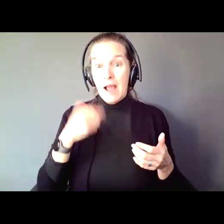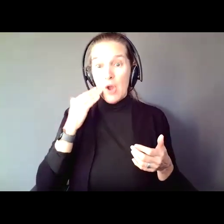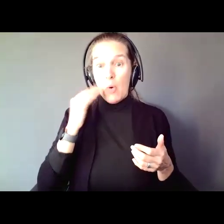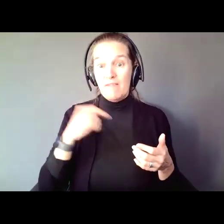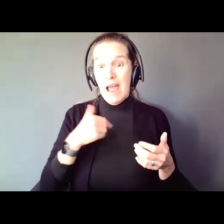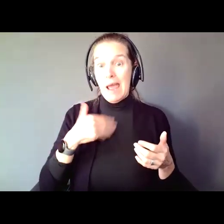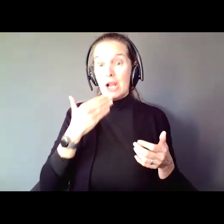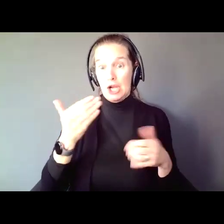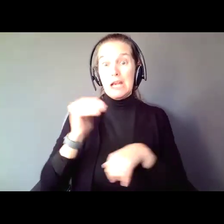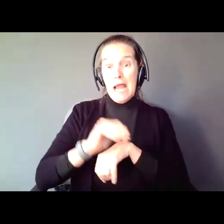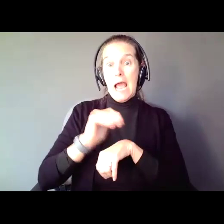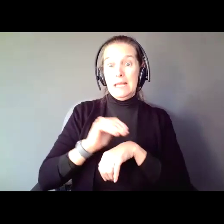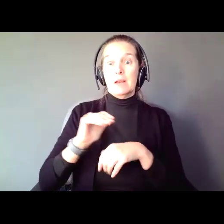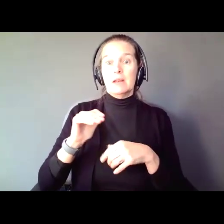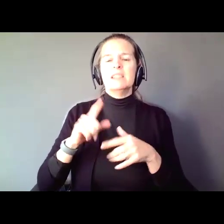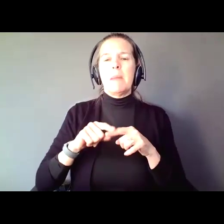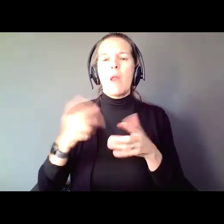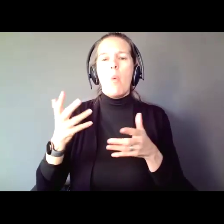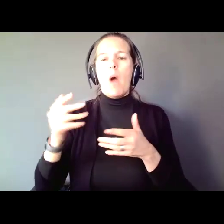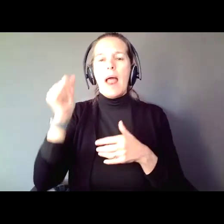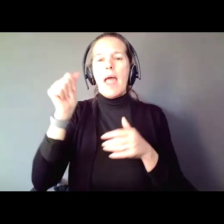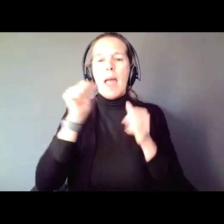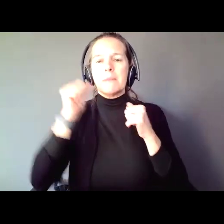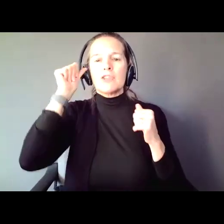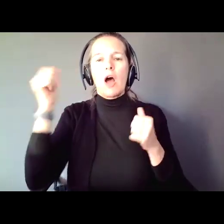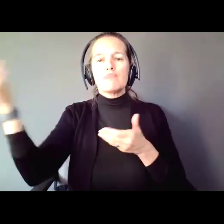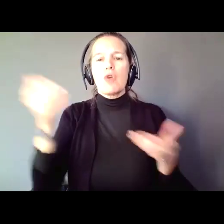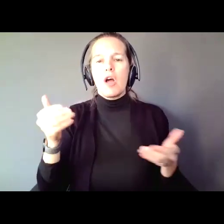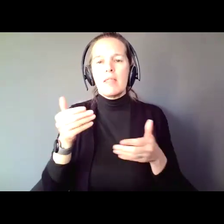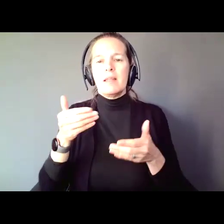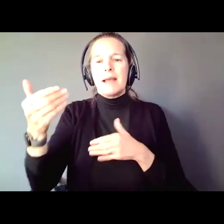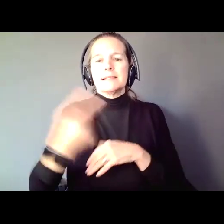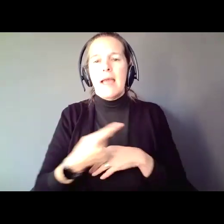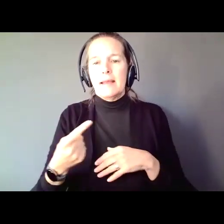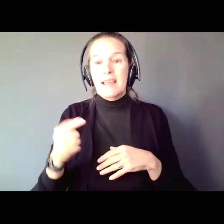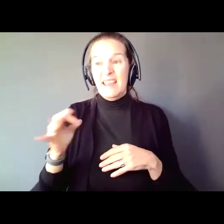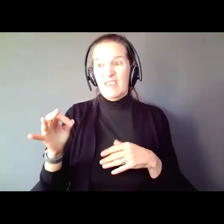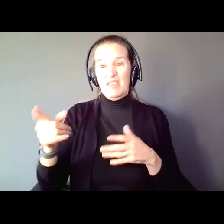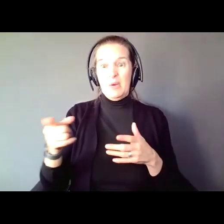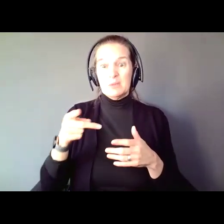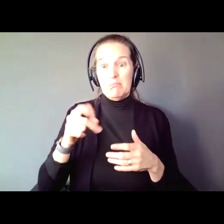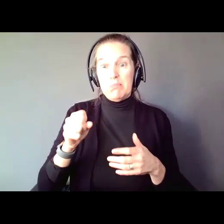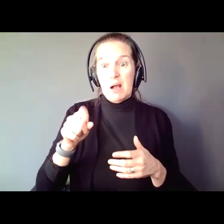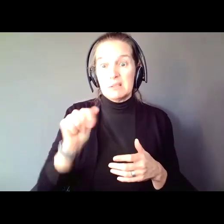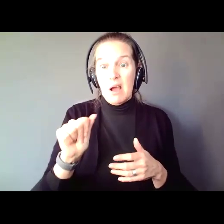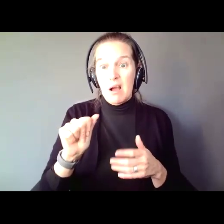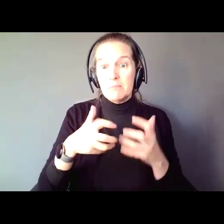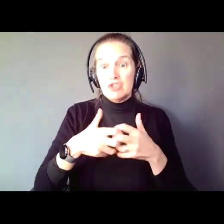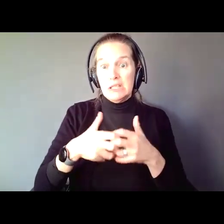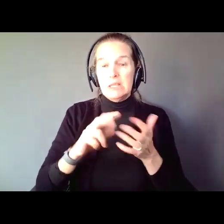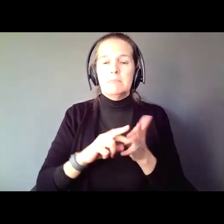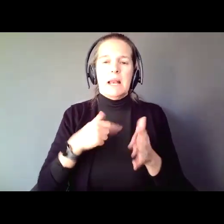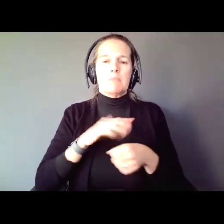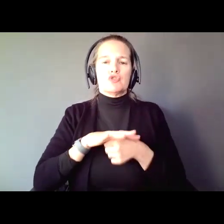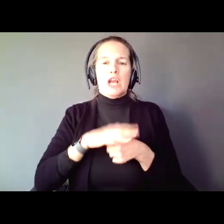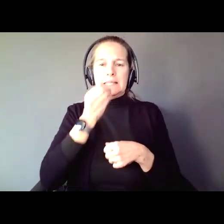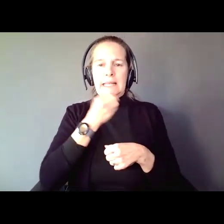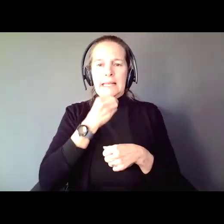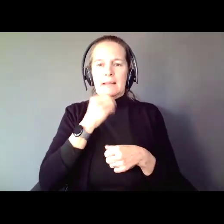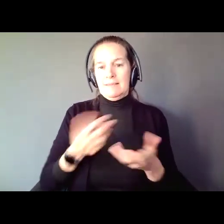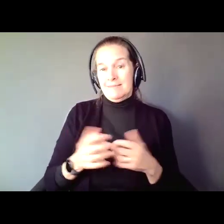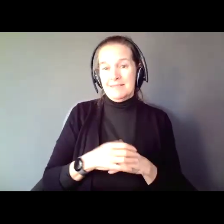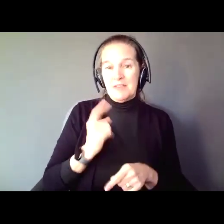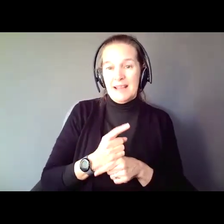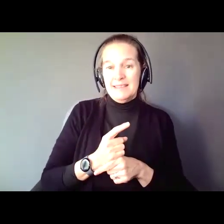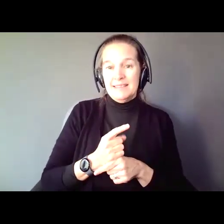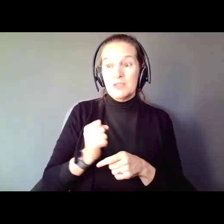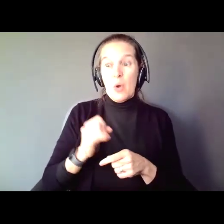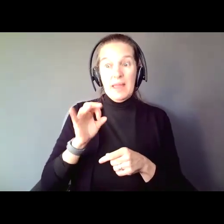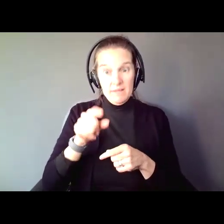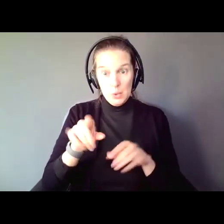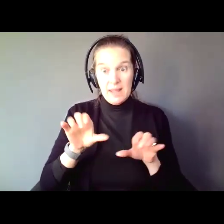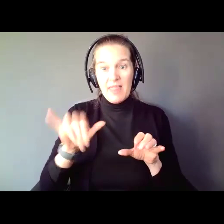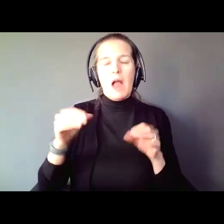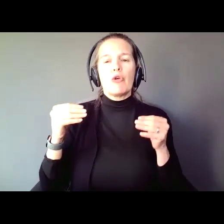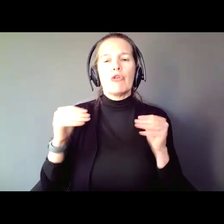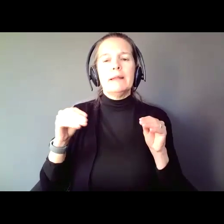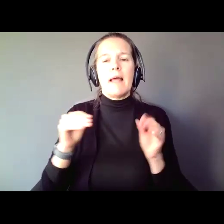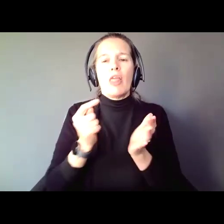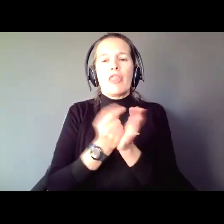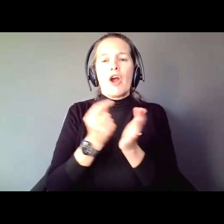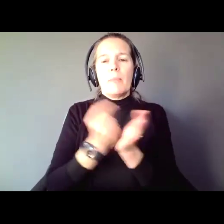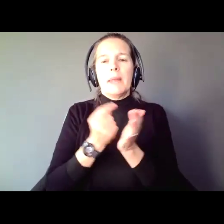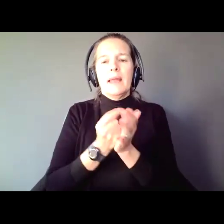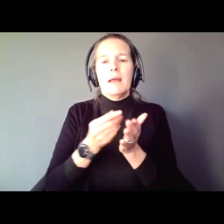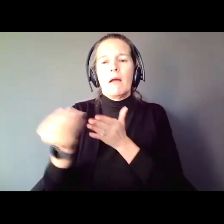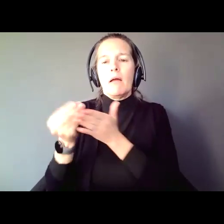I knew if it was a pasta maker, I was stress eating. I knew if it was a useless piece of workout equipment, I was stress eating. Often I got the same at the same time. If you did this, if you did retail therapy, what a horrible decision. You signed